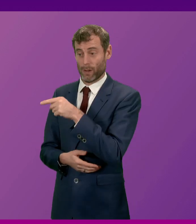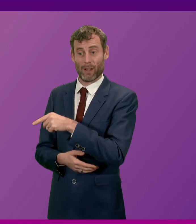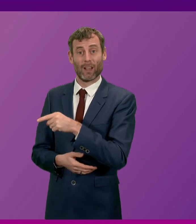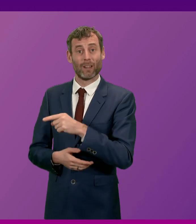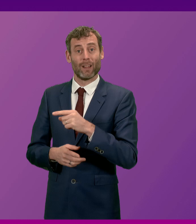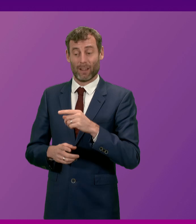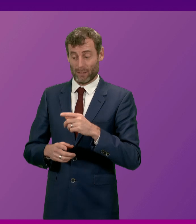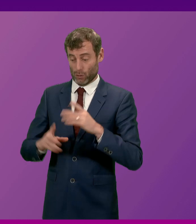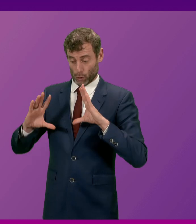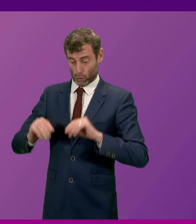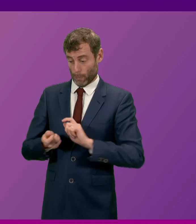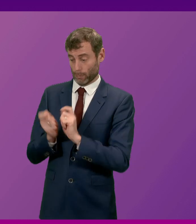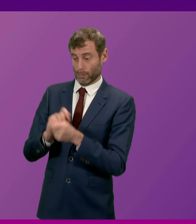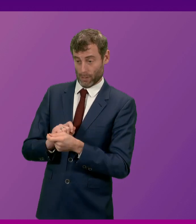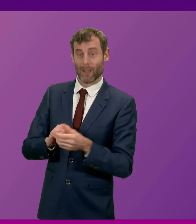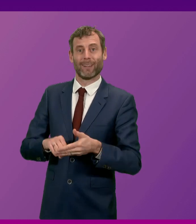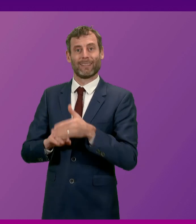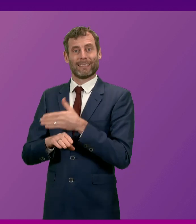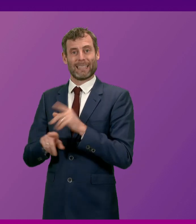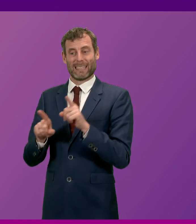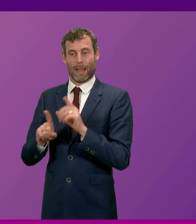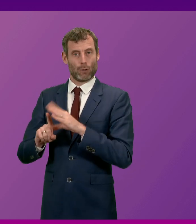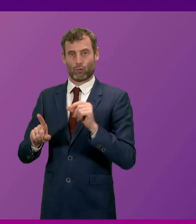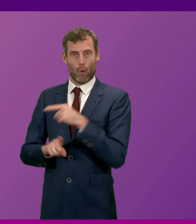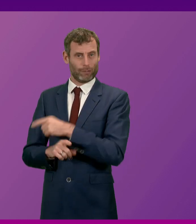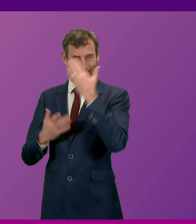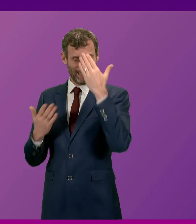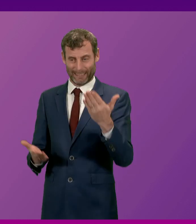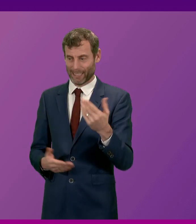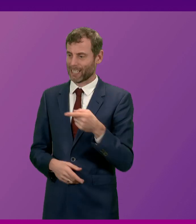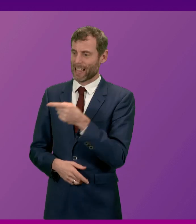Tories. Labour’s decision shows that it has little to no interest in farming,